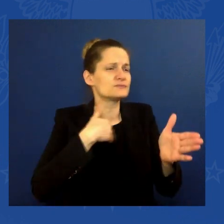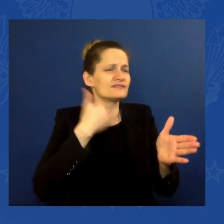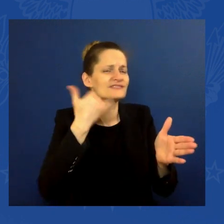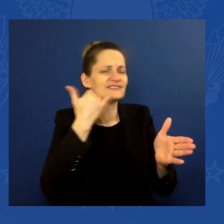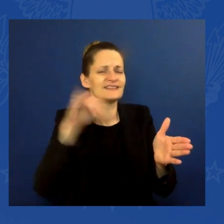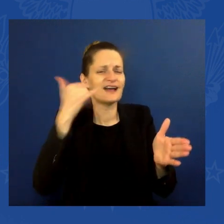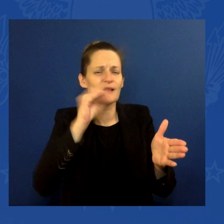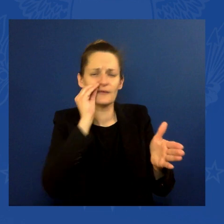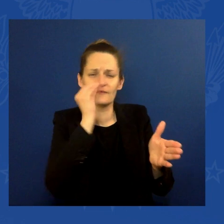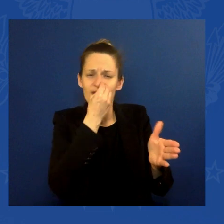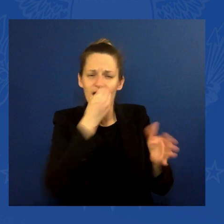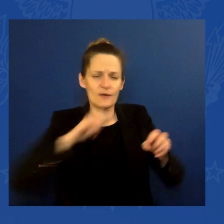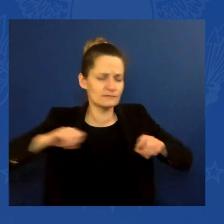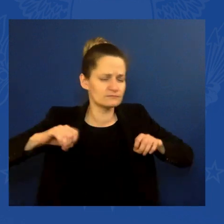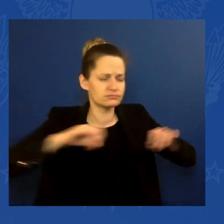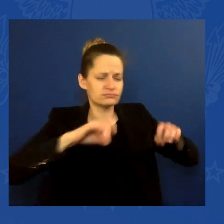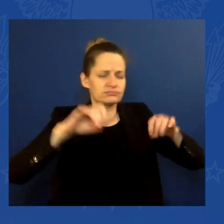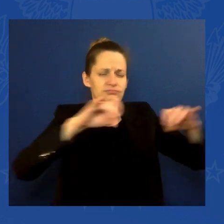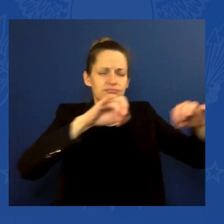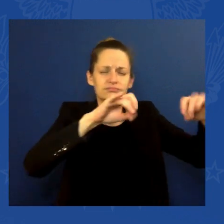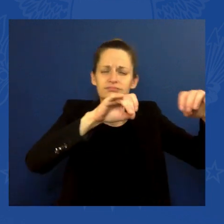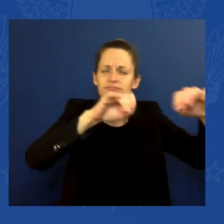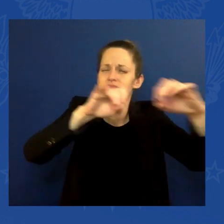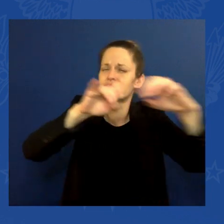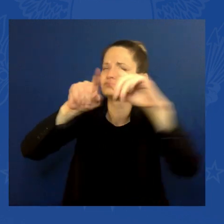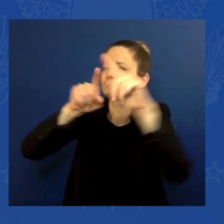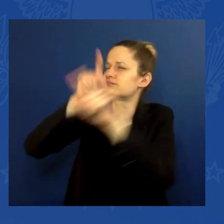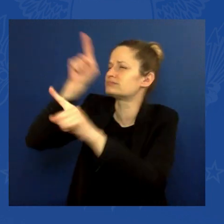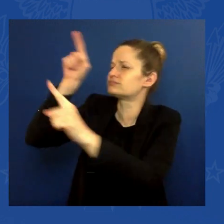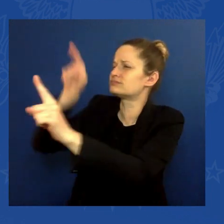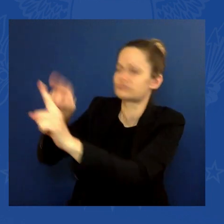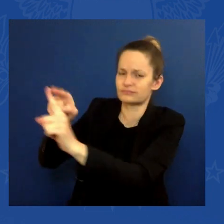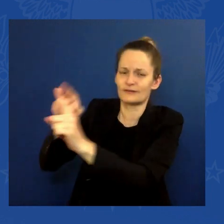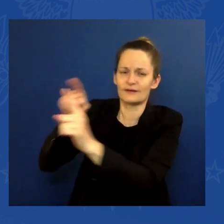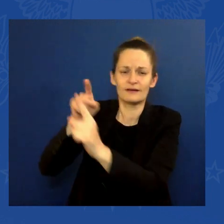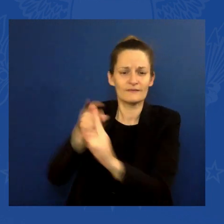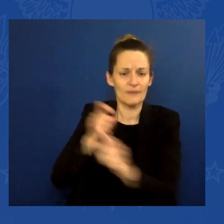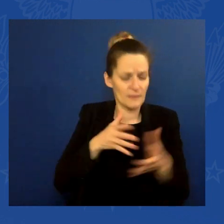I'd walk it in my bare feet." My great-grandfather, Edward Francis Blewitt,